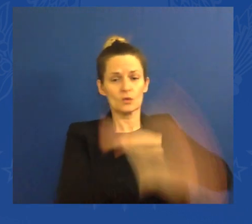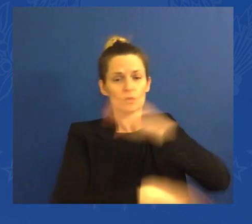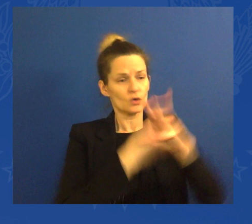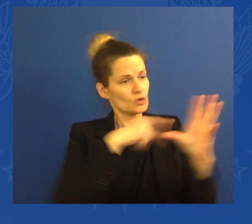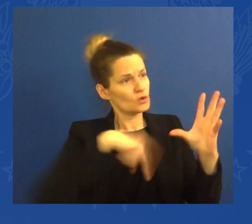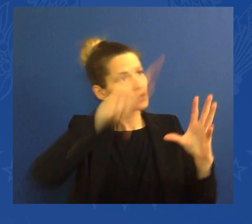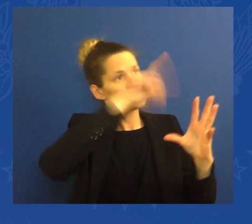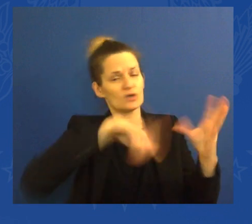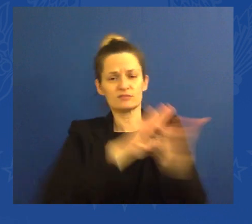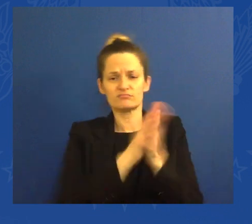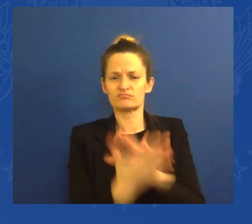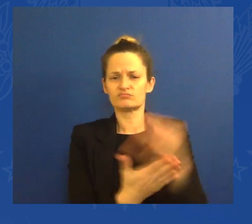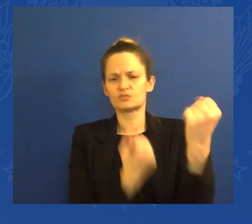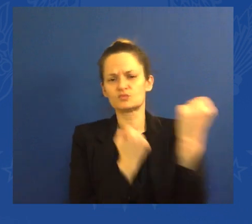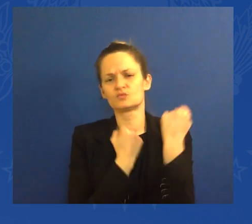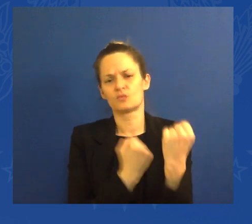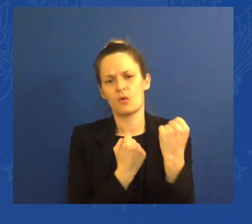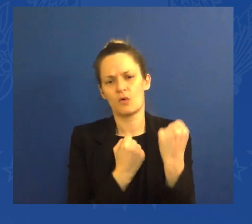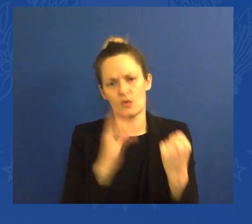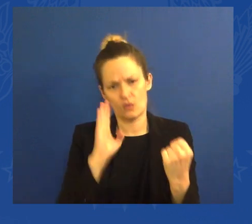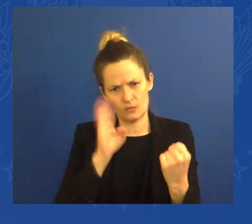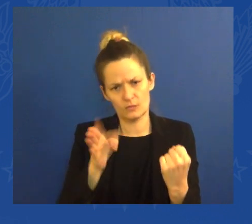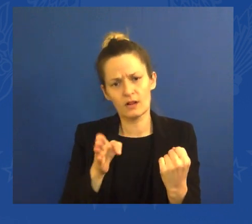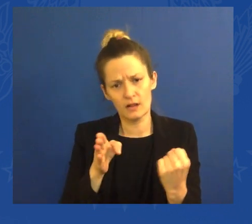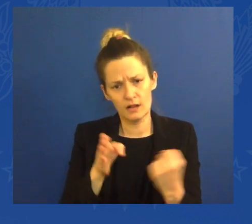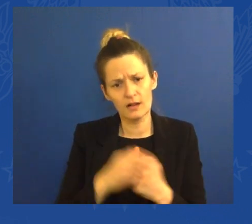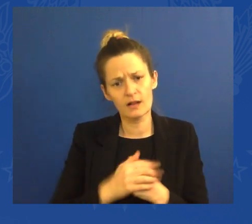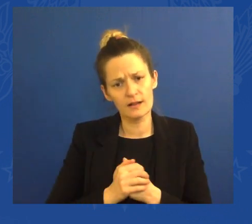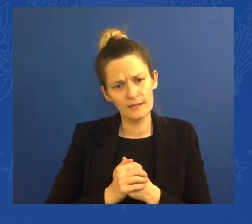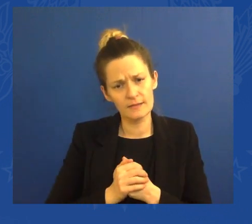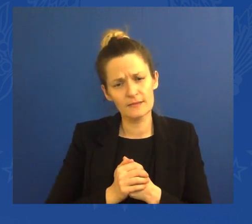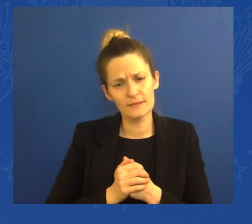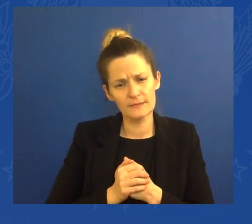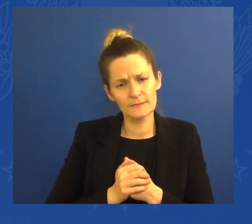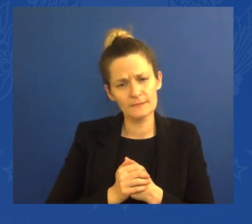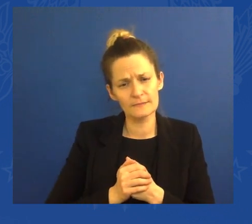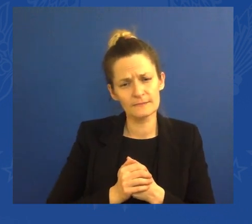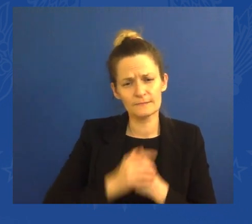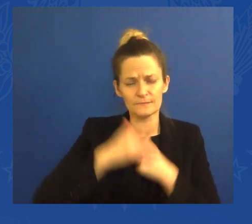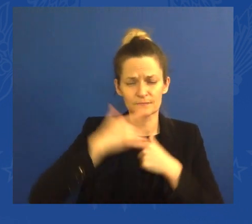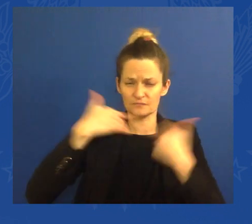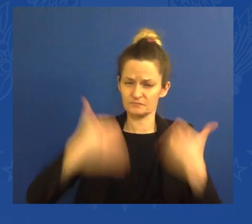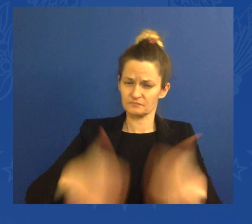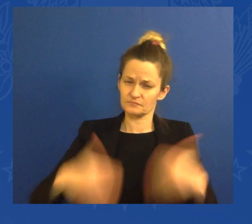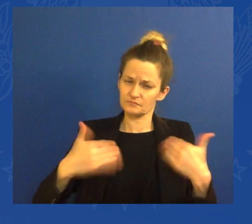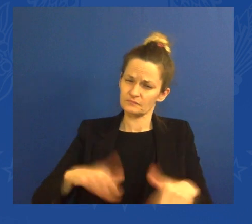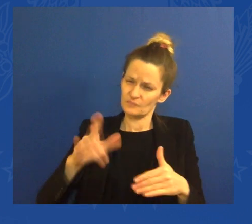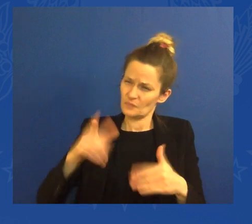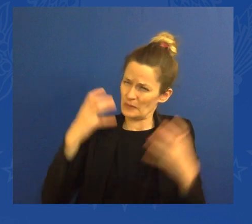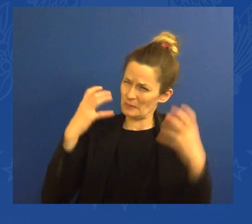They're amazing people. You see those scenes. I've been to Ukraine. I've spoken to the Rada. I've spent much time there over the years.